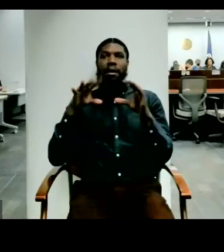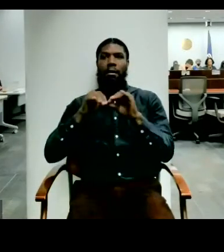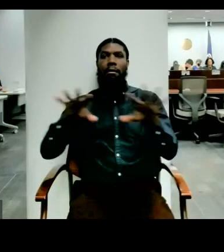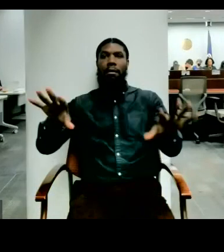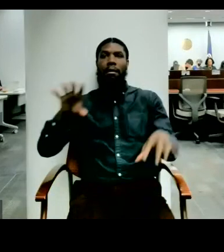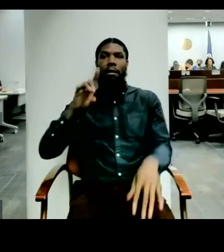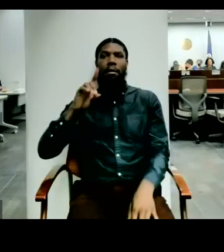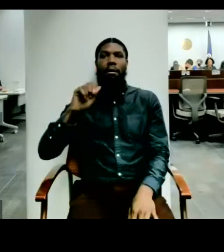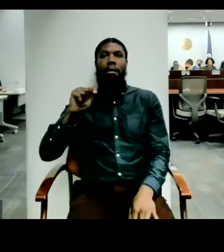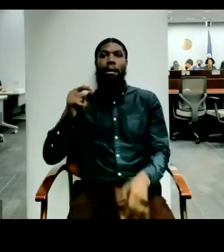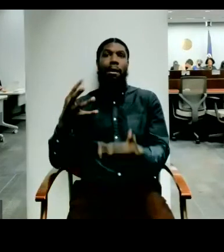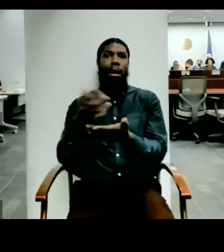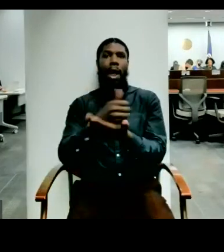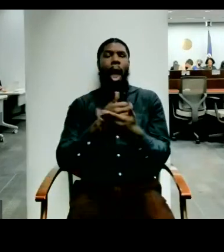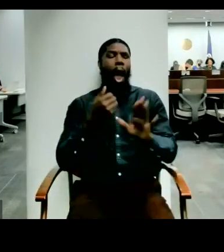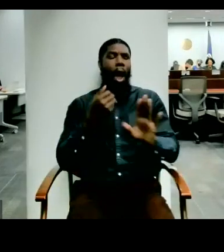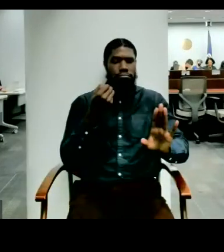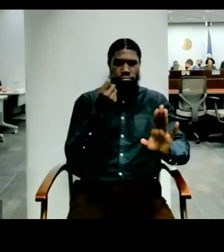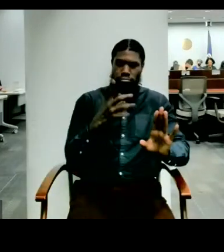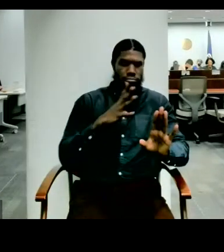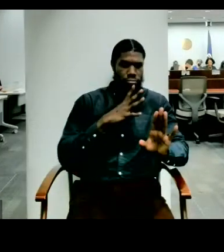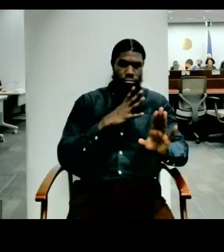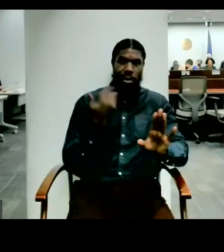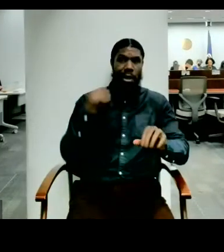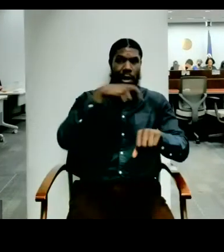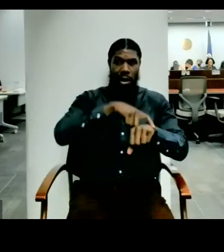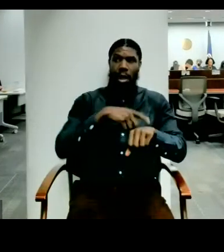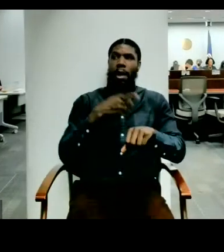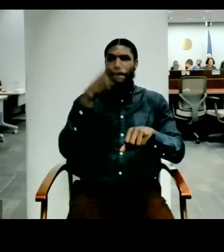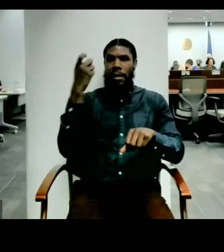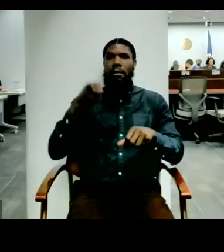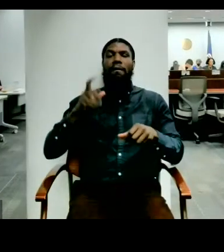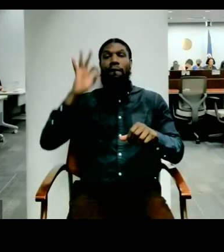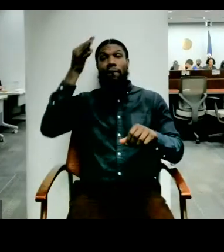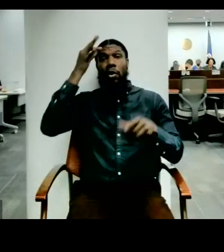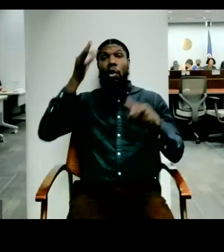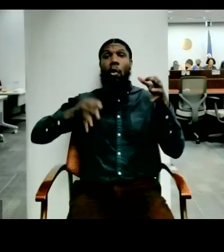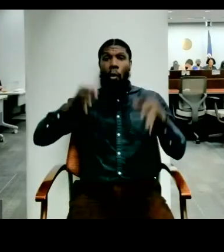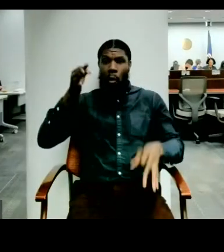the last time was done at the behest of the Federal Court who effectively pulled a chair